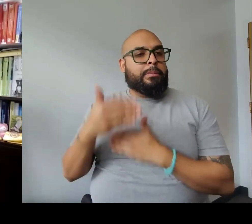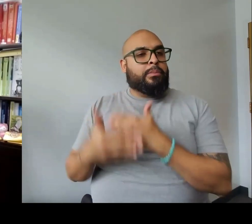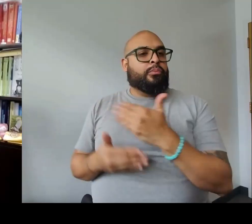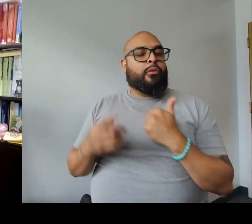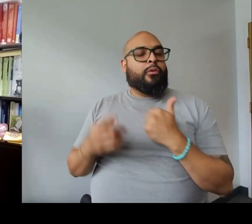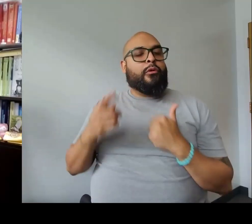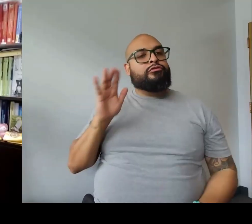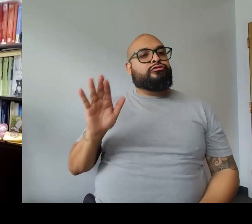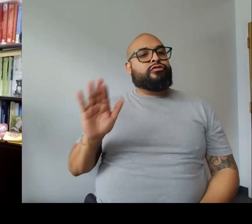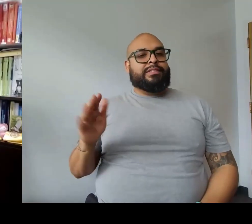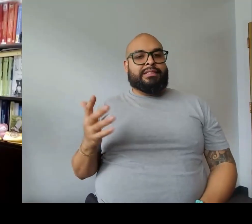results.